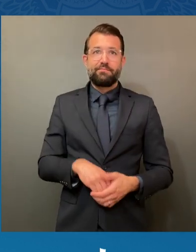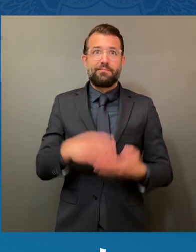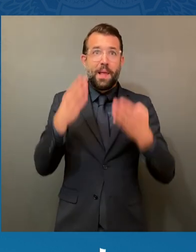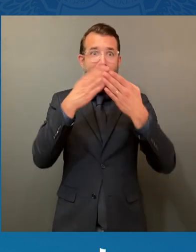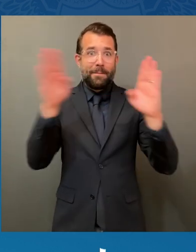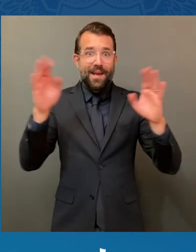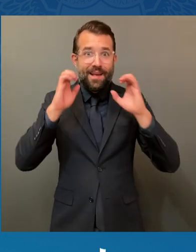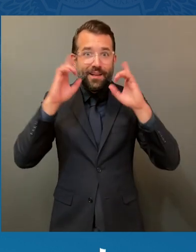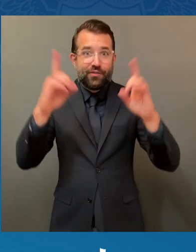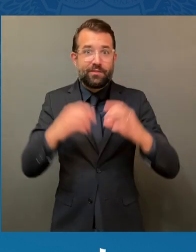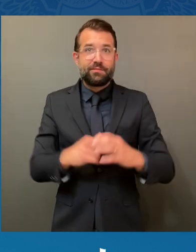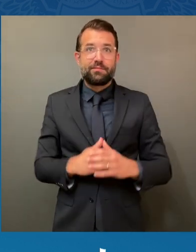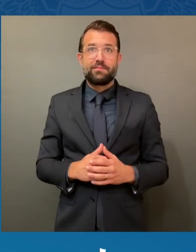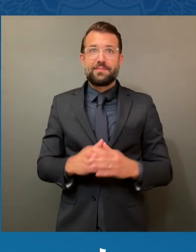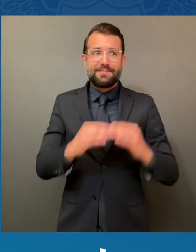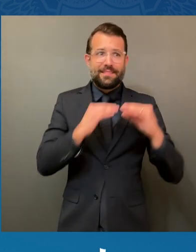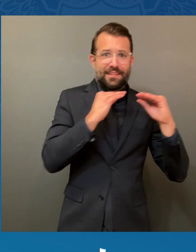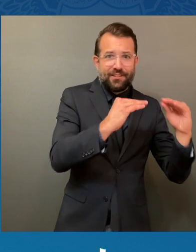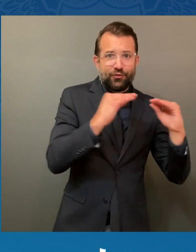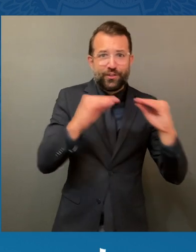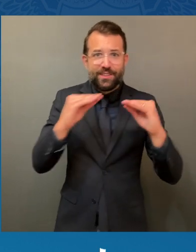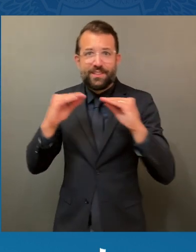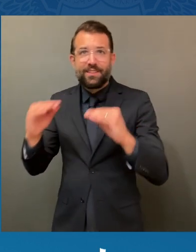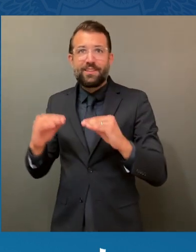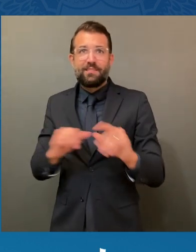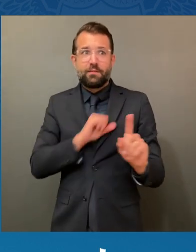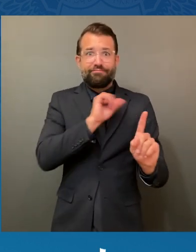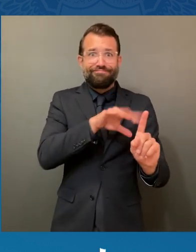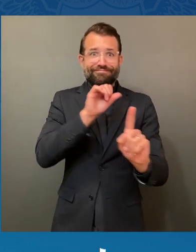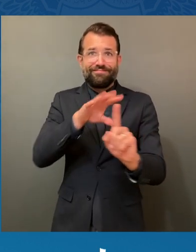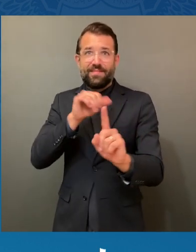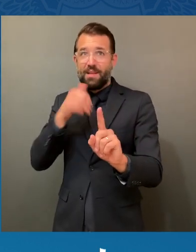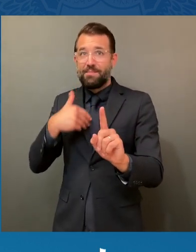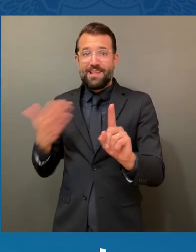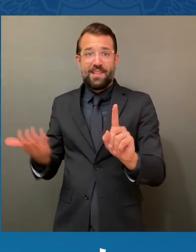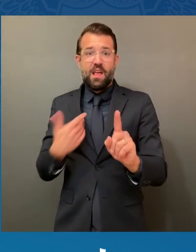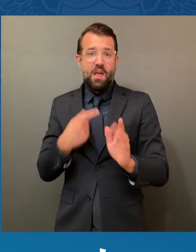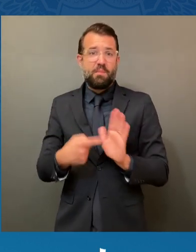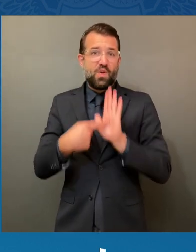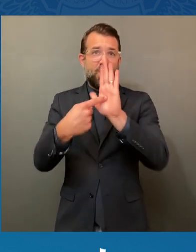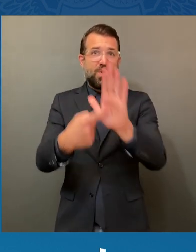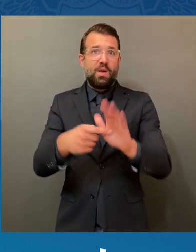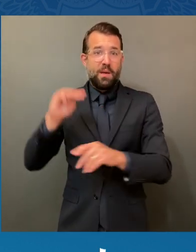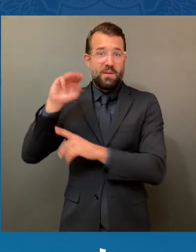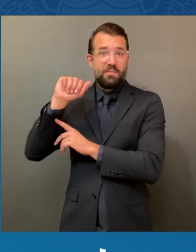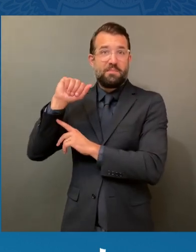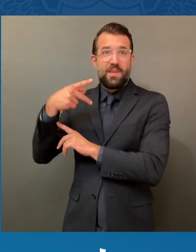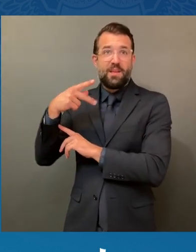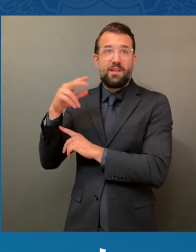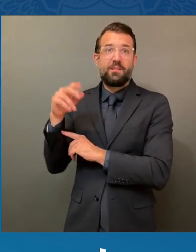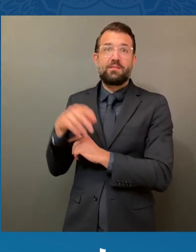I don't think I have it here, but I'll show you all a map of the United States right now, in terms of the patchwork of different laws